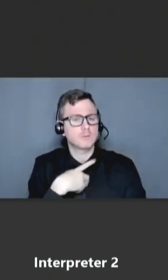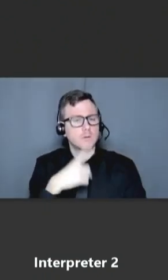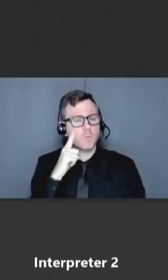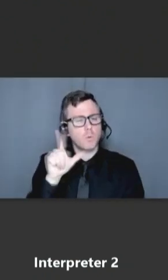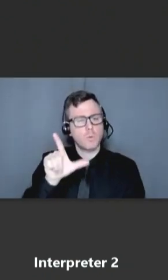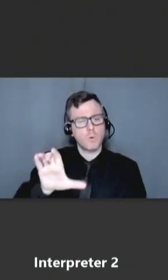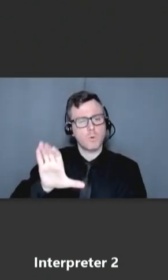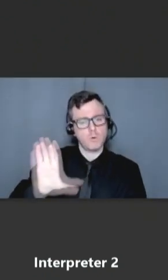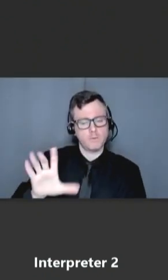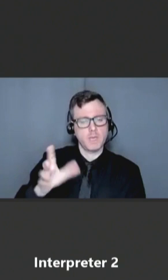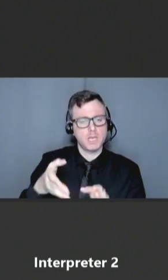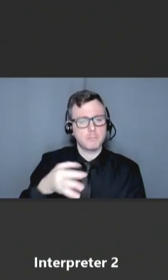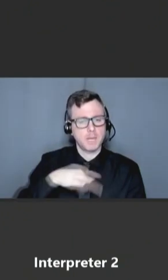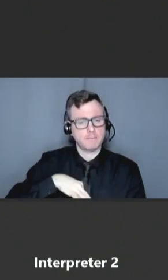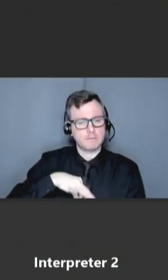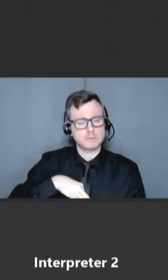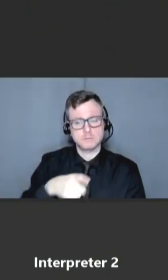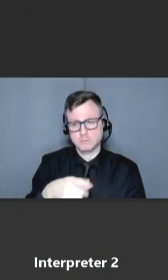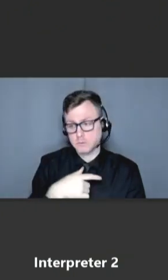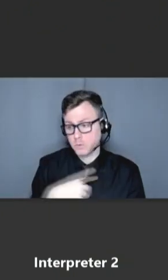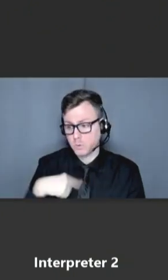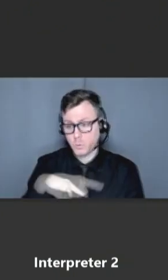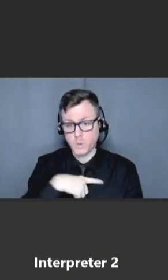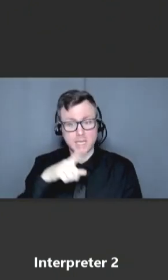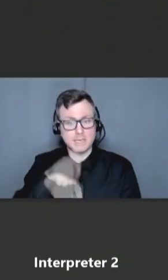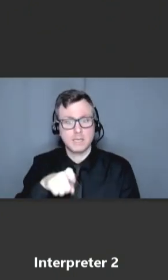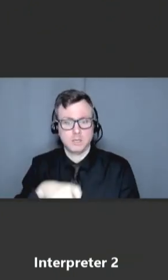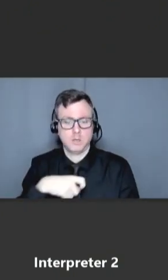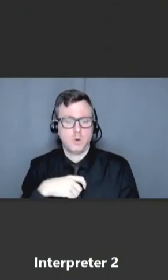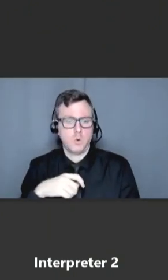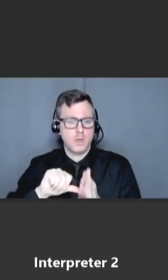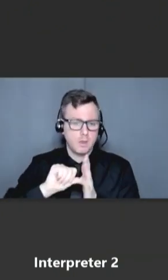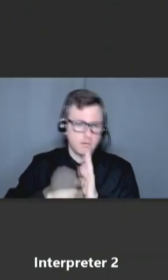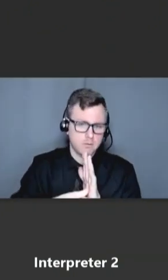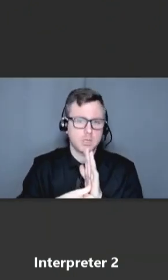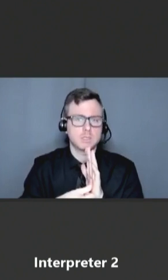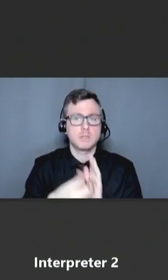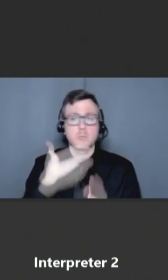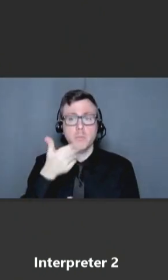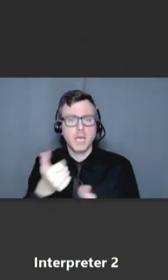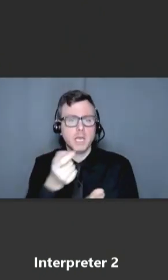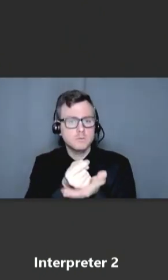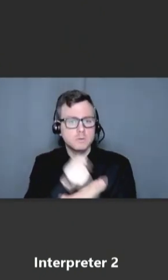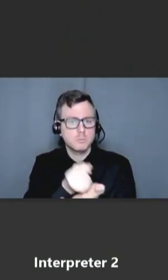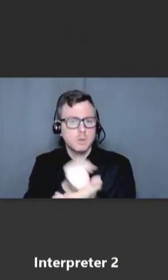and we all need to continue to emphasize that the best treatment for long COVID is not to get COVID.